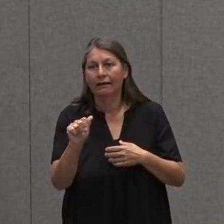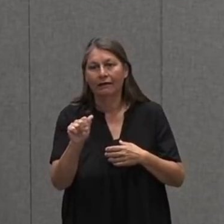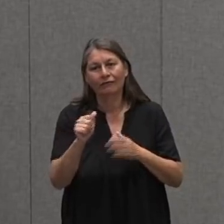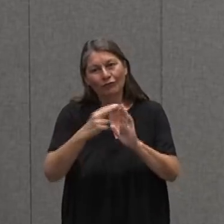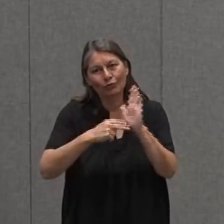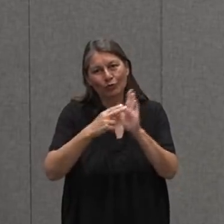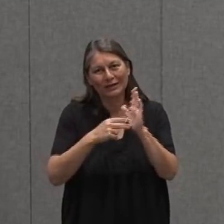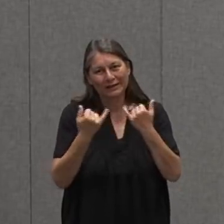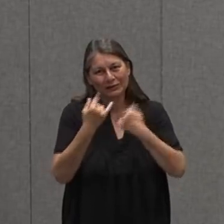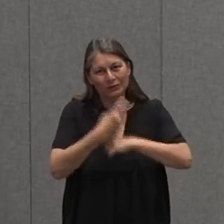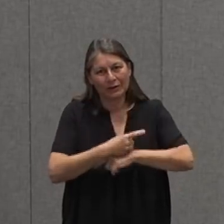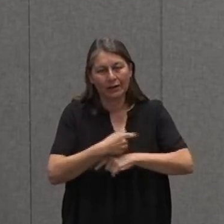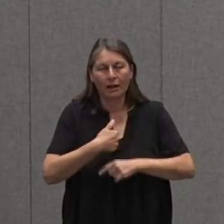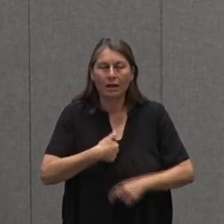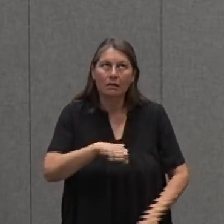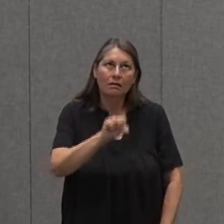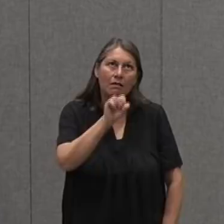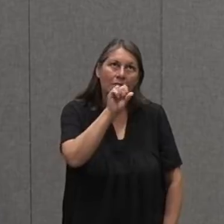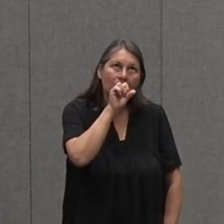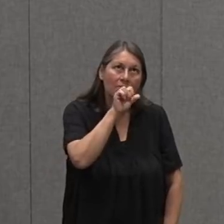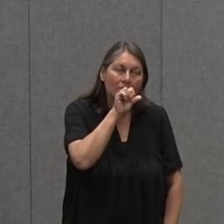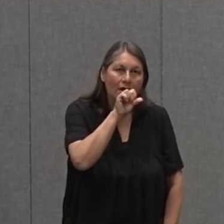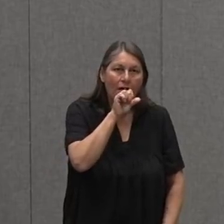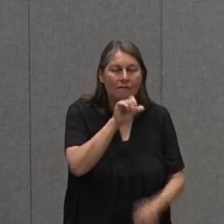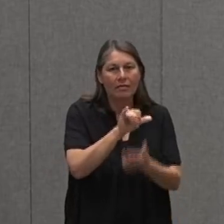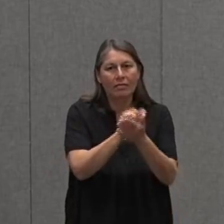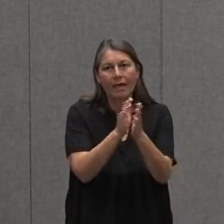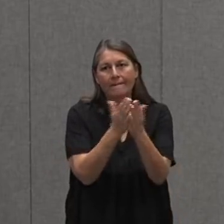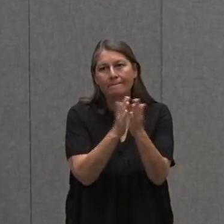I love "Bringing the Rain to Kapiti Plain". That's such a wonderful book.